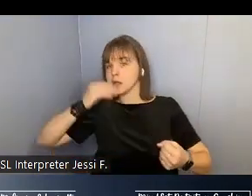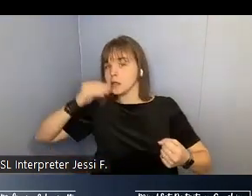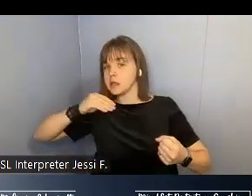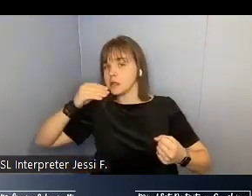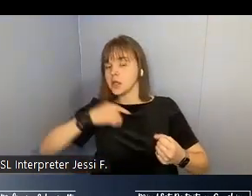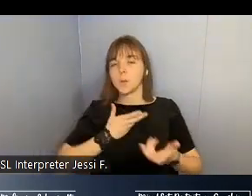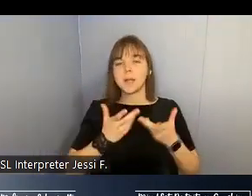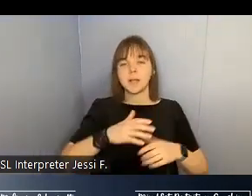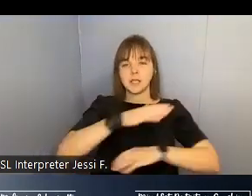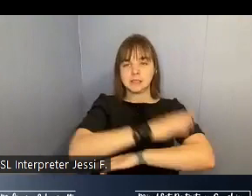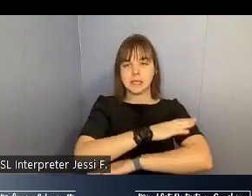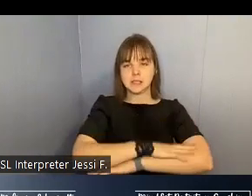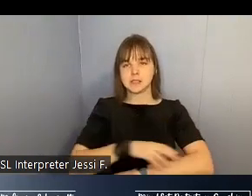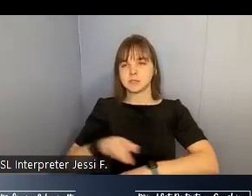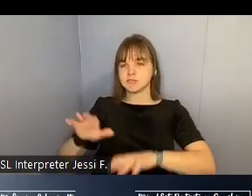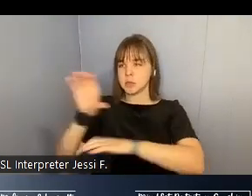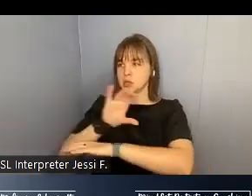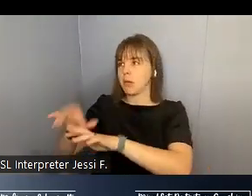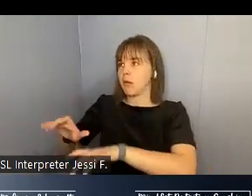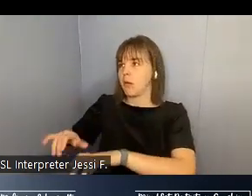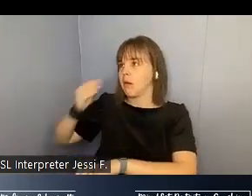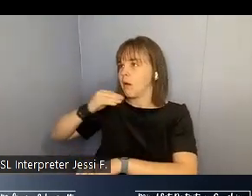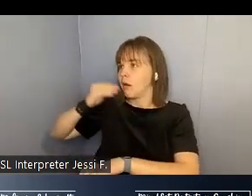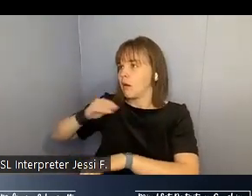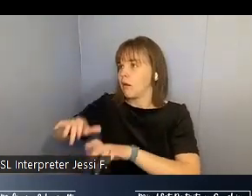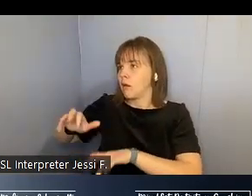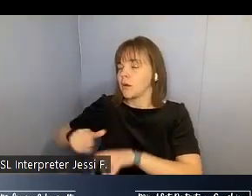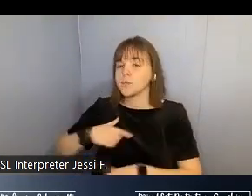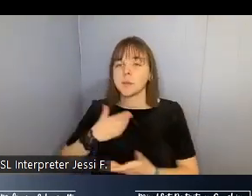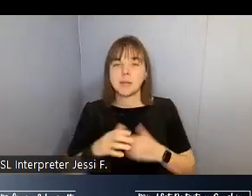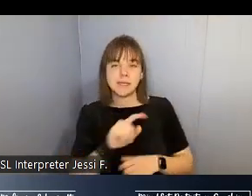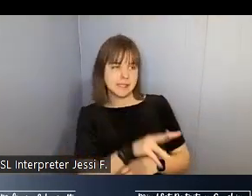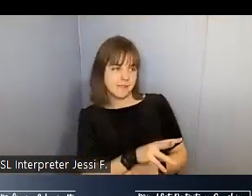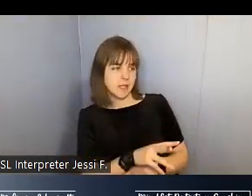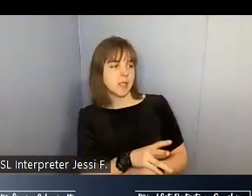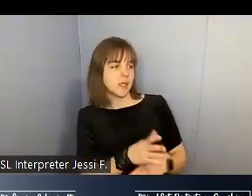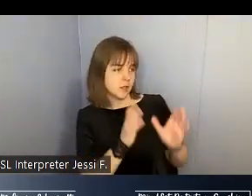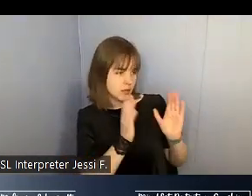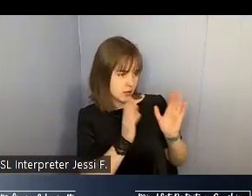rushing between meetings, watching TV, scrolling. If they're not paying attention, and they're under stress,